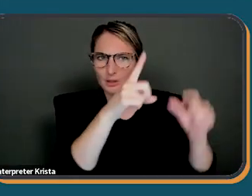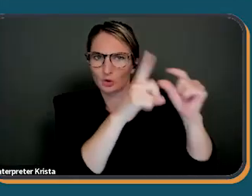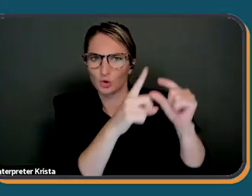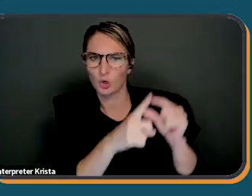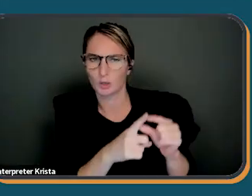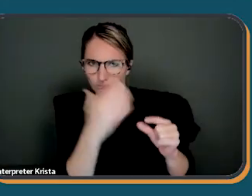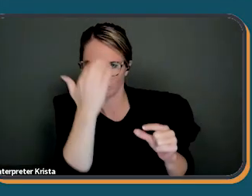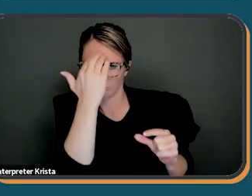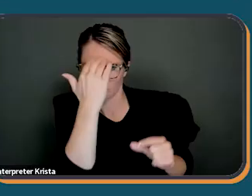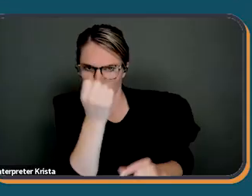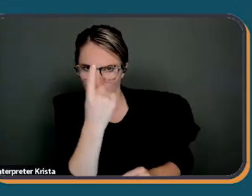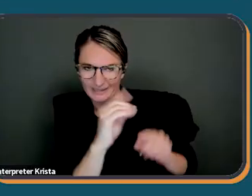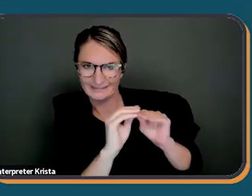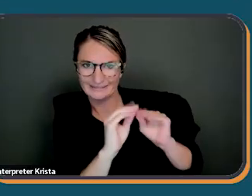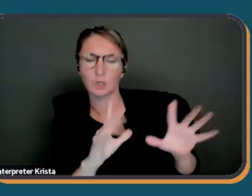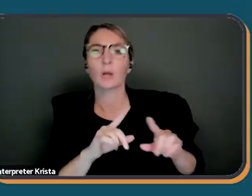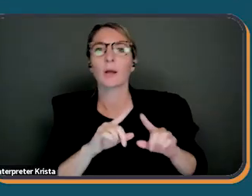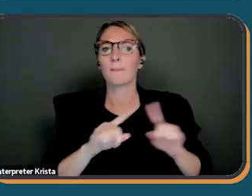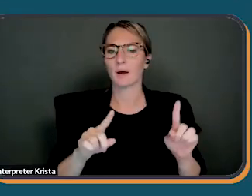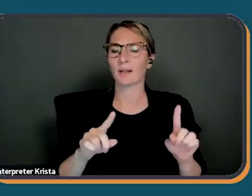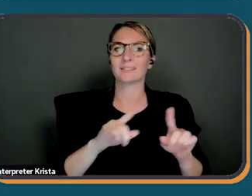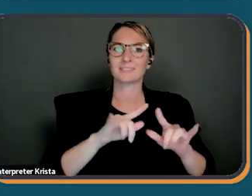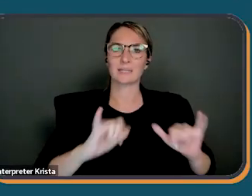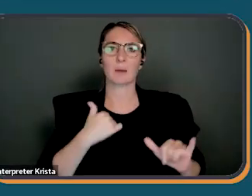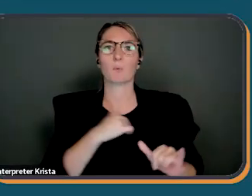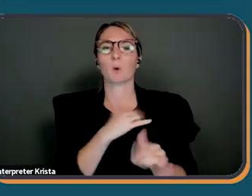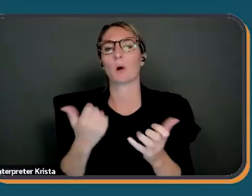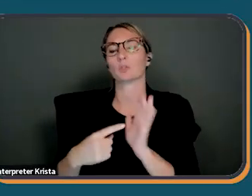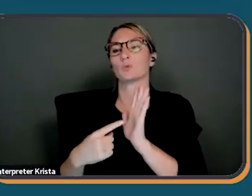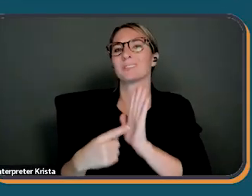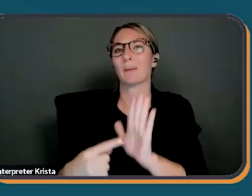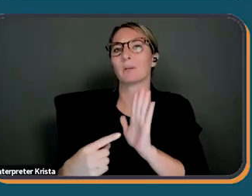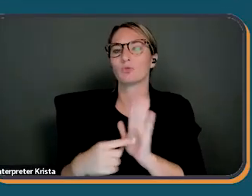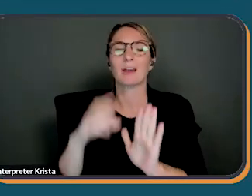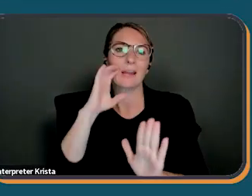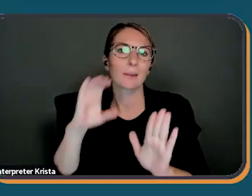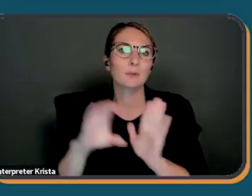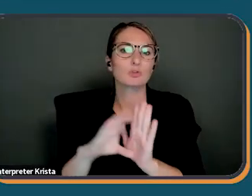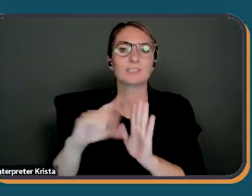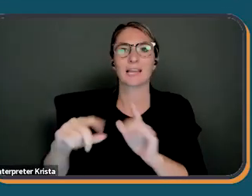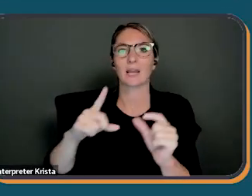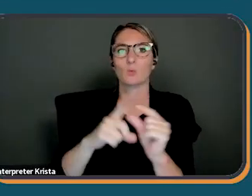demonstrate the language and visuals that patients might find helpful.